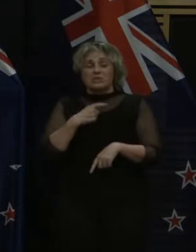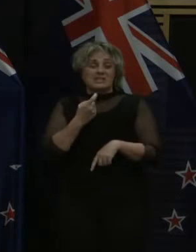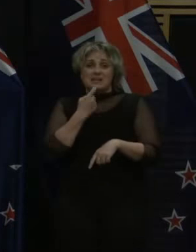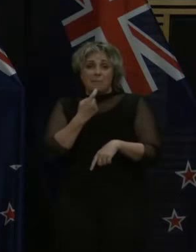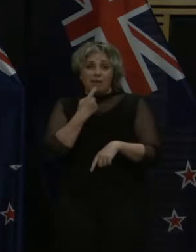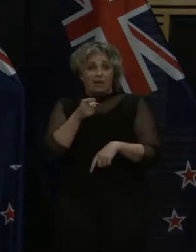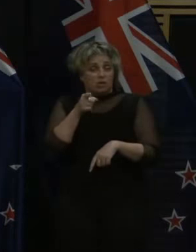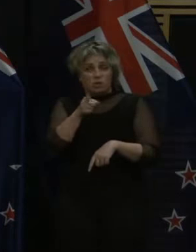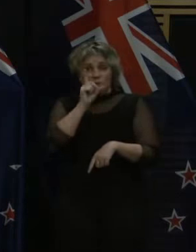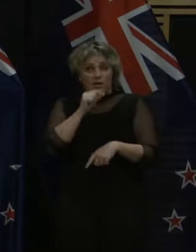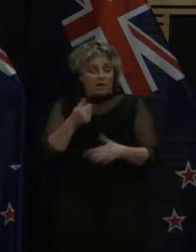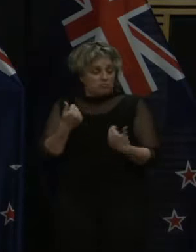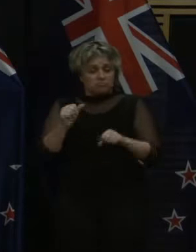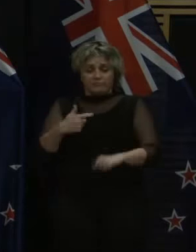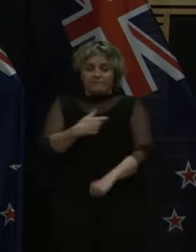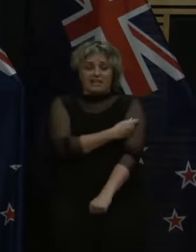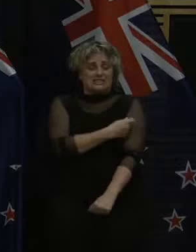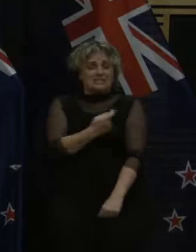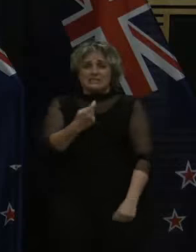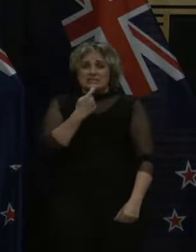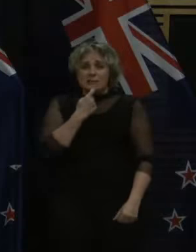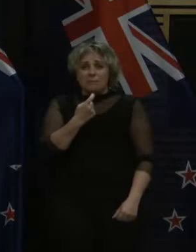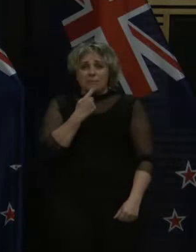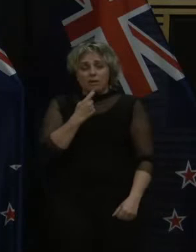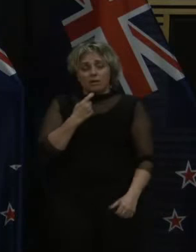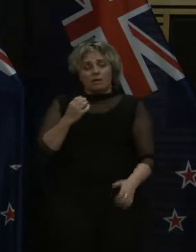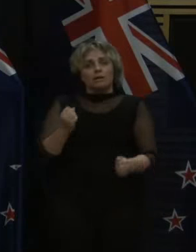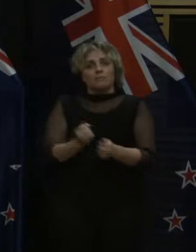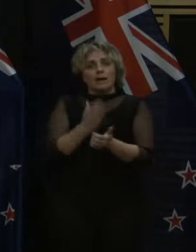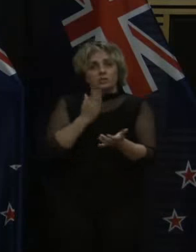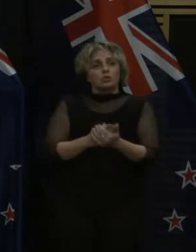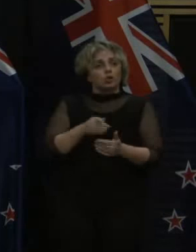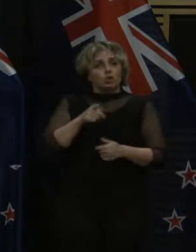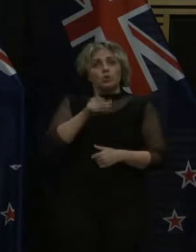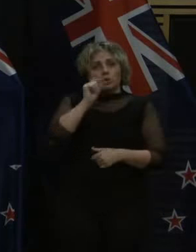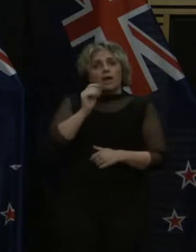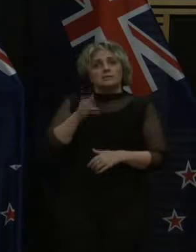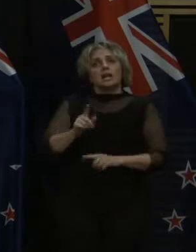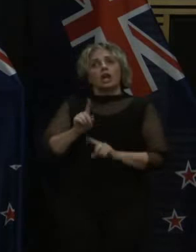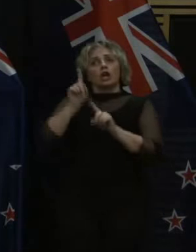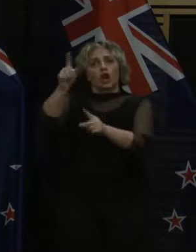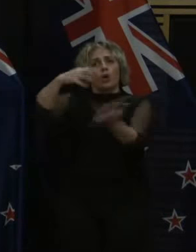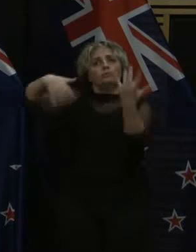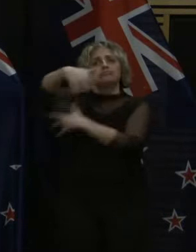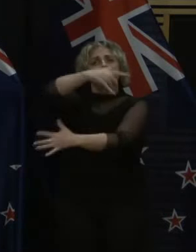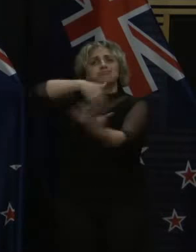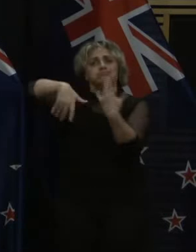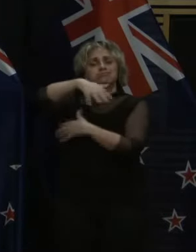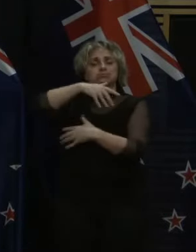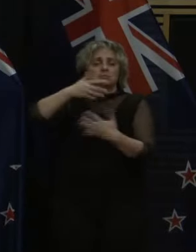I'm hoping you won't see that.